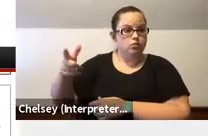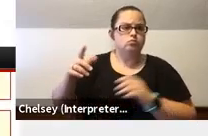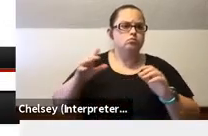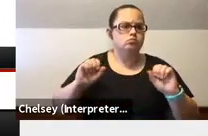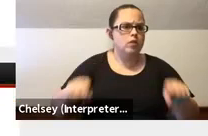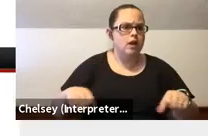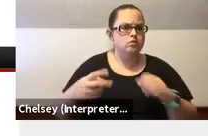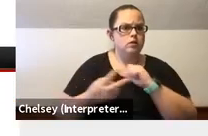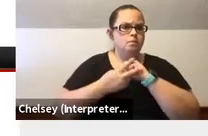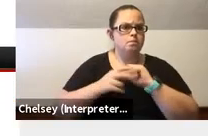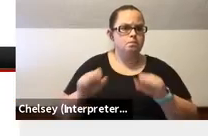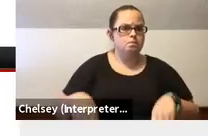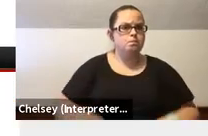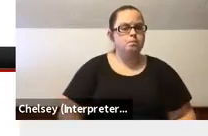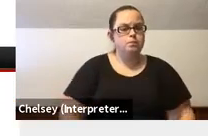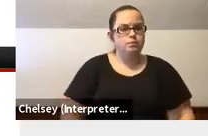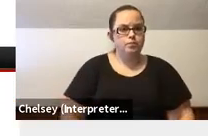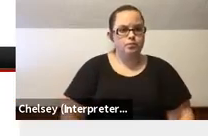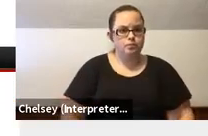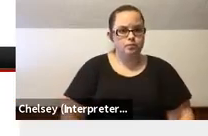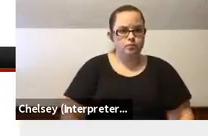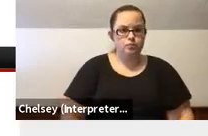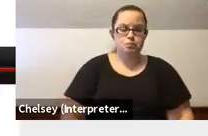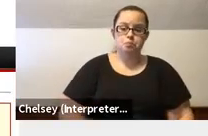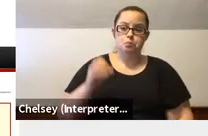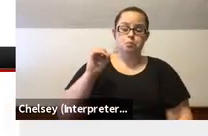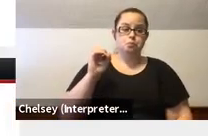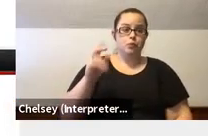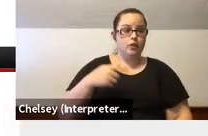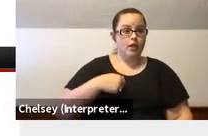Sage Talbot: Okay. And I think that's it for the